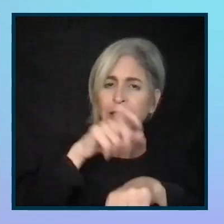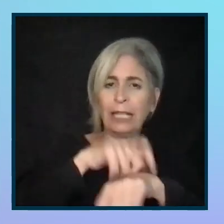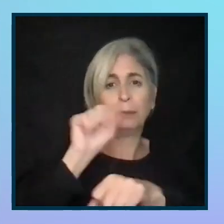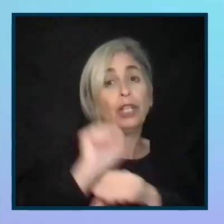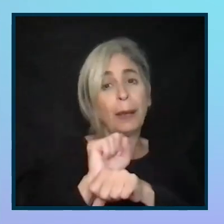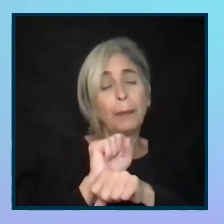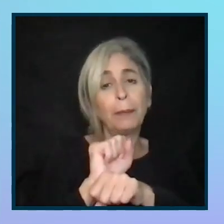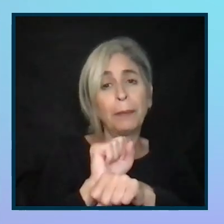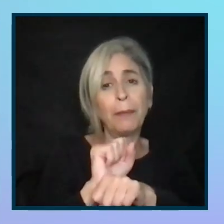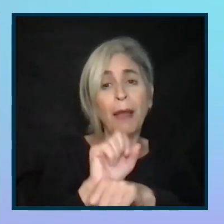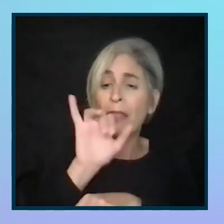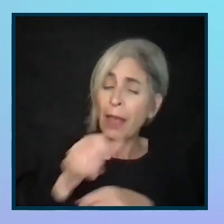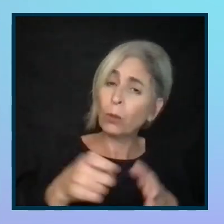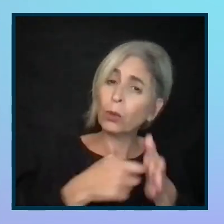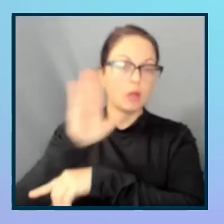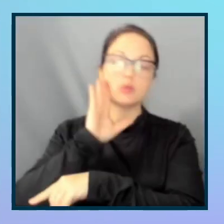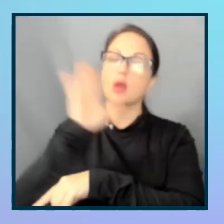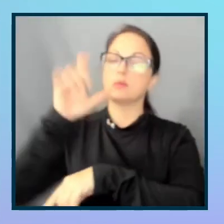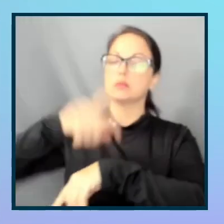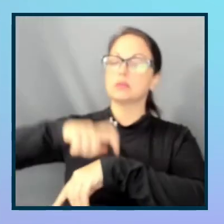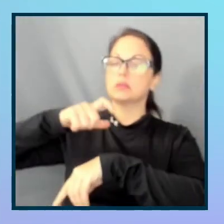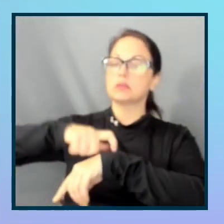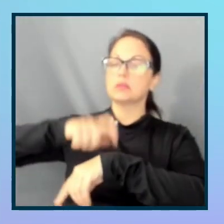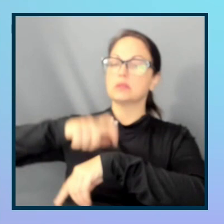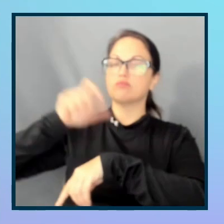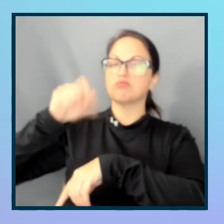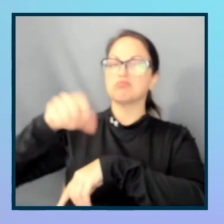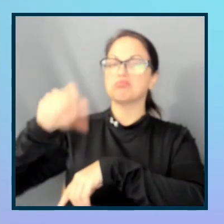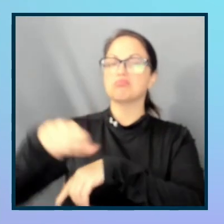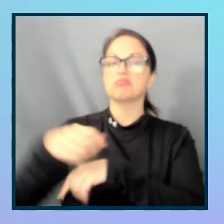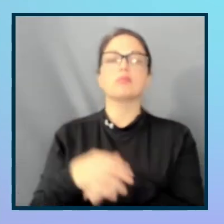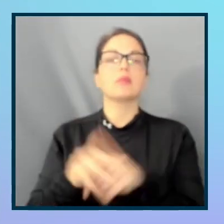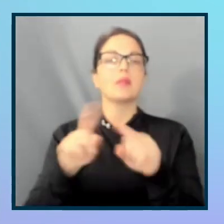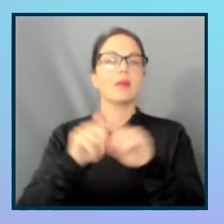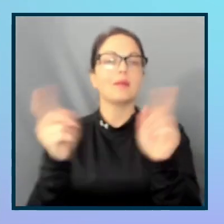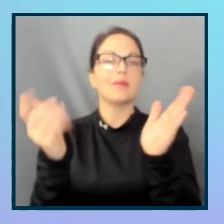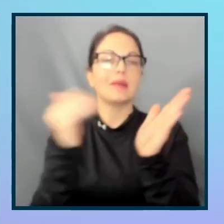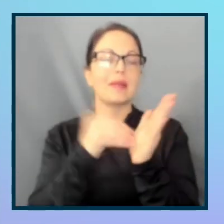And so that does take time, but then again, you have people that are bringing themselves